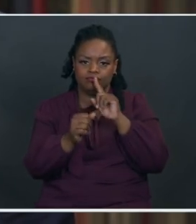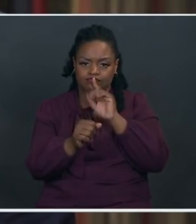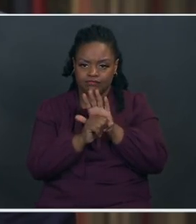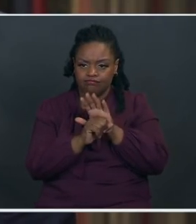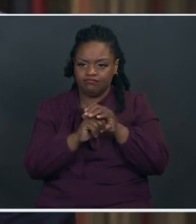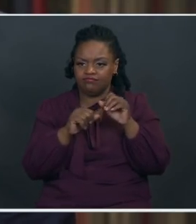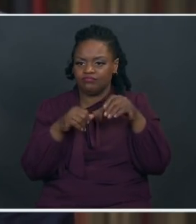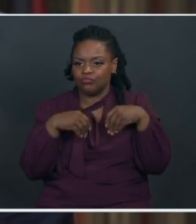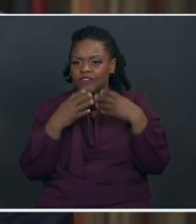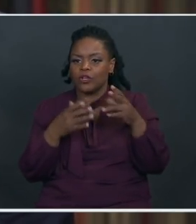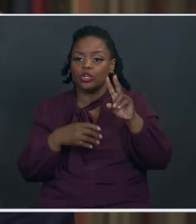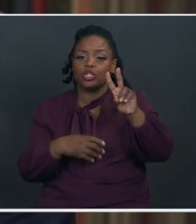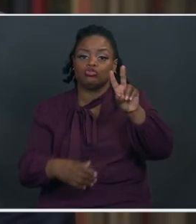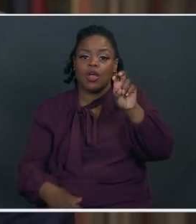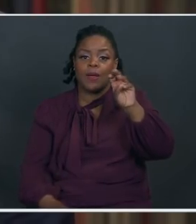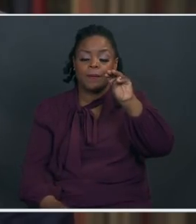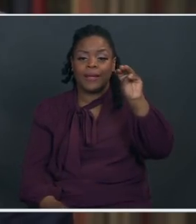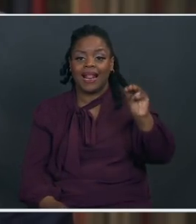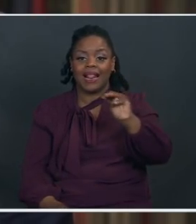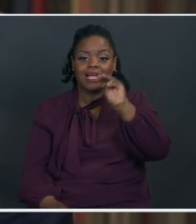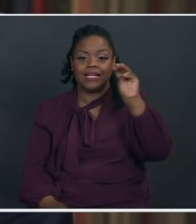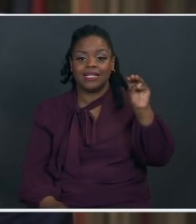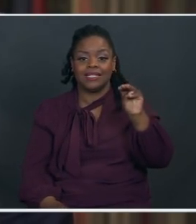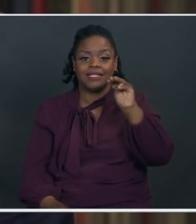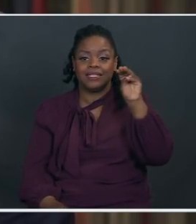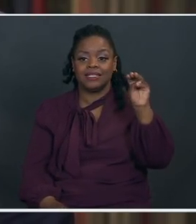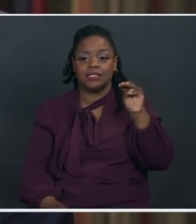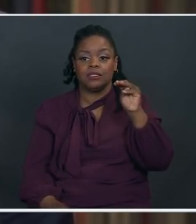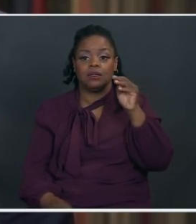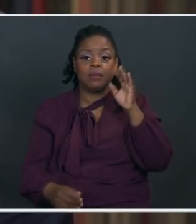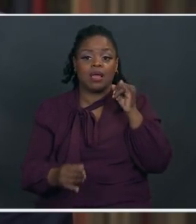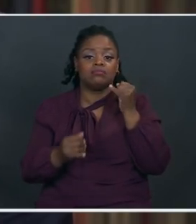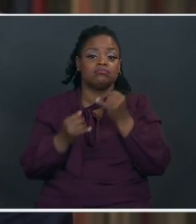with much of it coming at the end of the quarter, so it will accelerate.